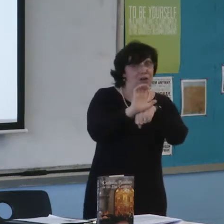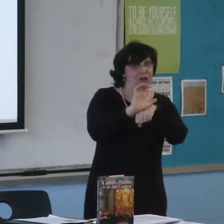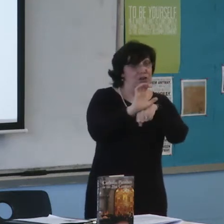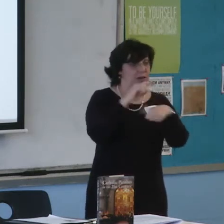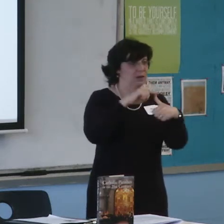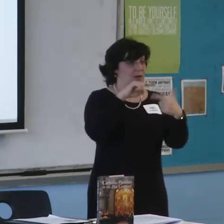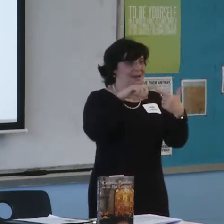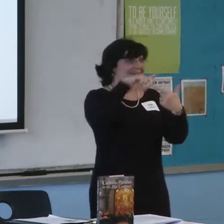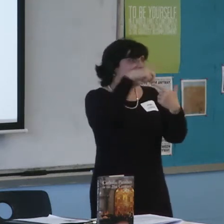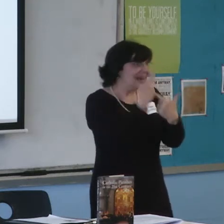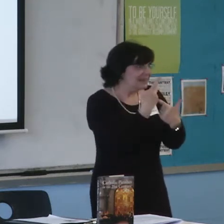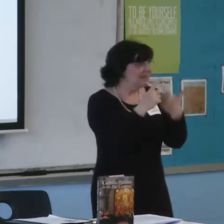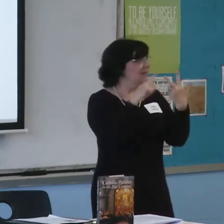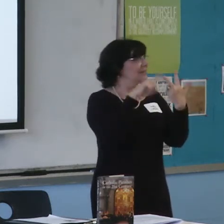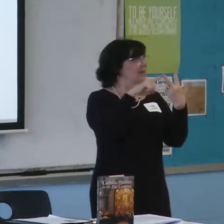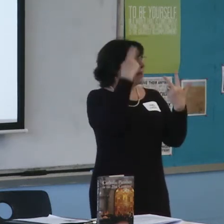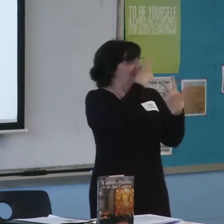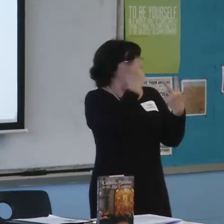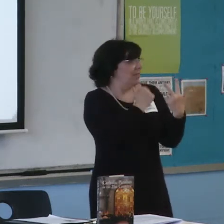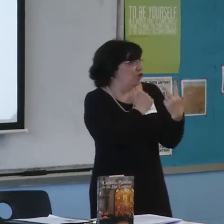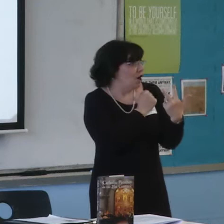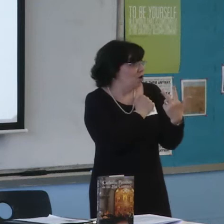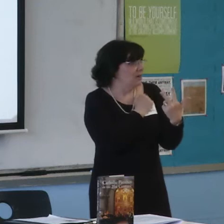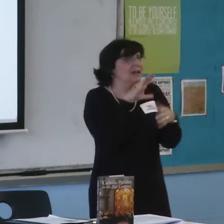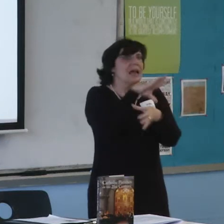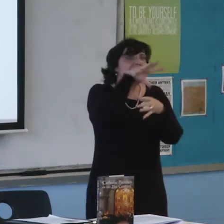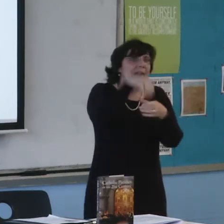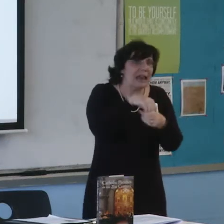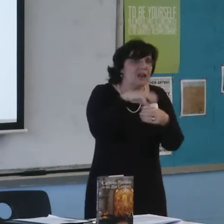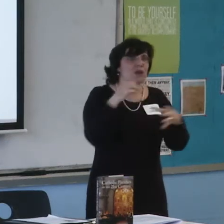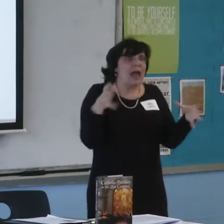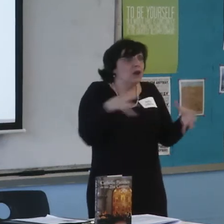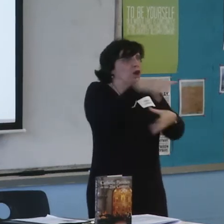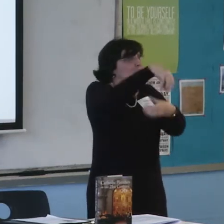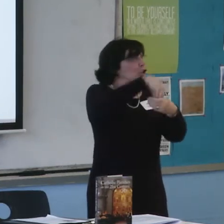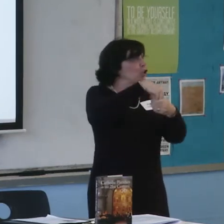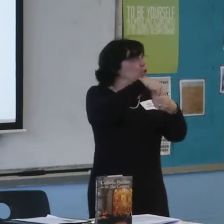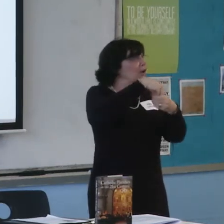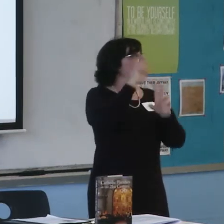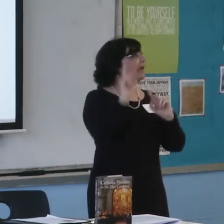Catholic Charities are engaging in including individuals with disabilities